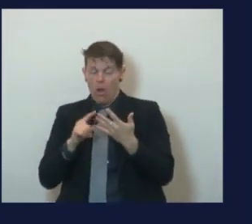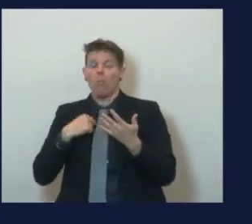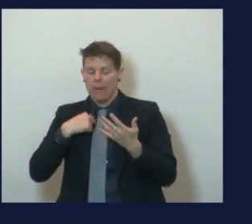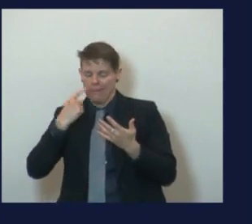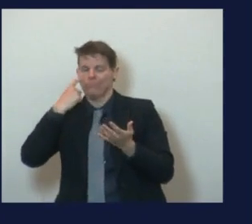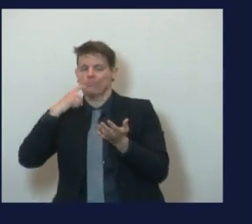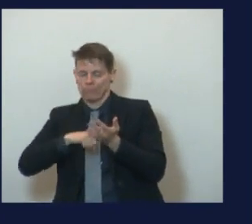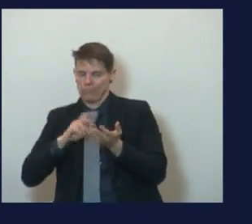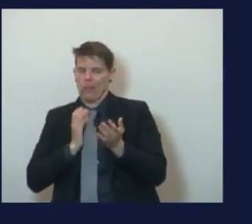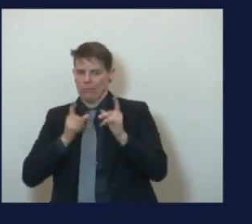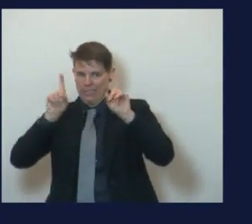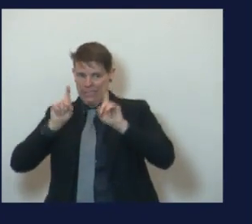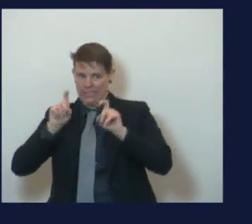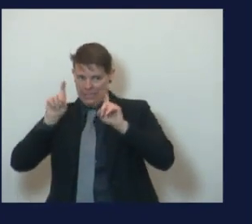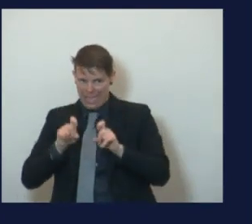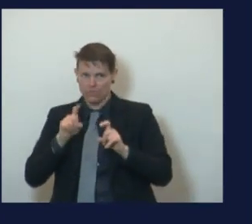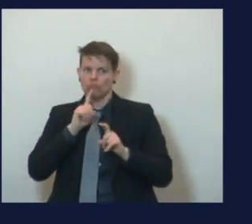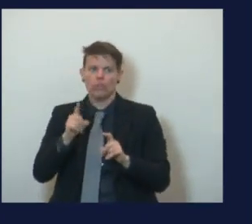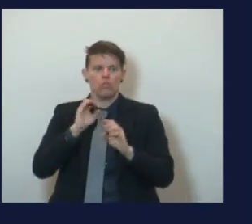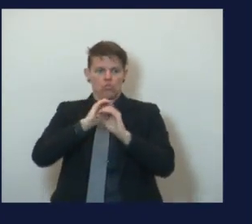I HAVE A FEVER BUT NOT A COUGH.